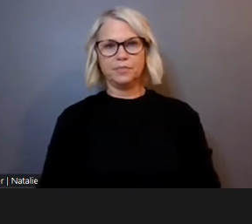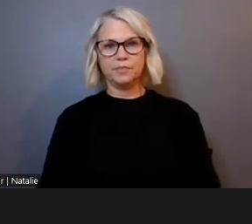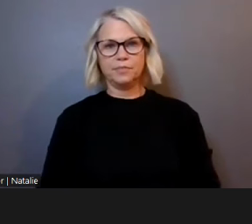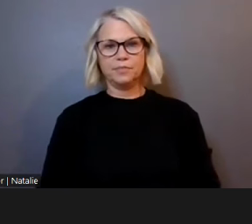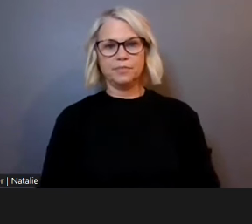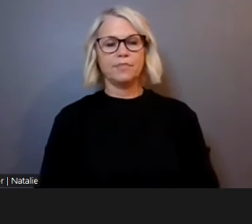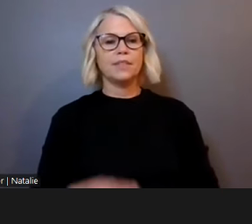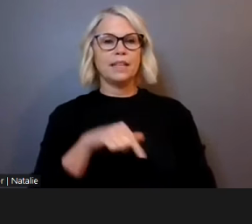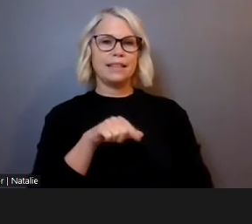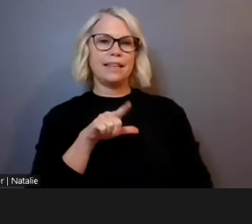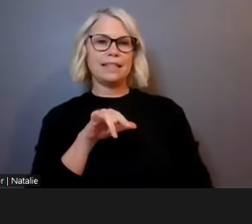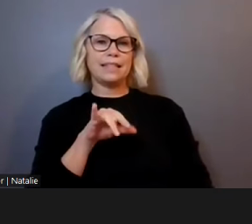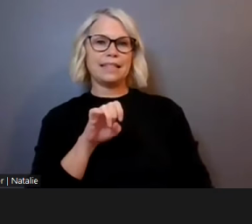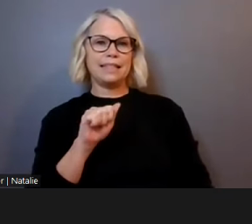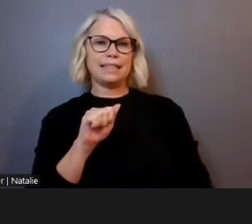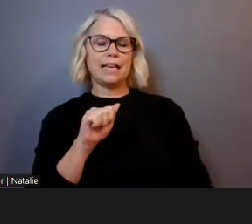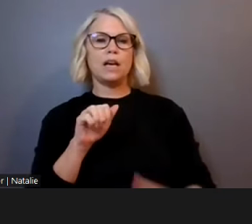This is Lisa with Tri-County house.